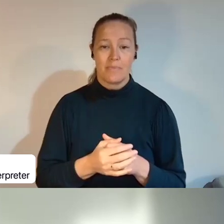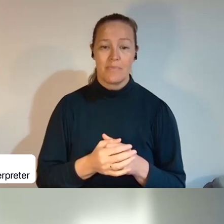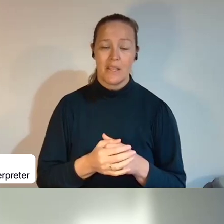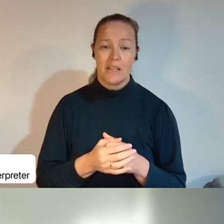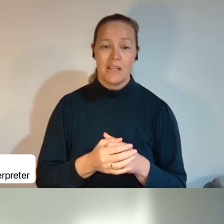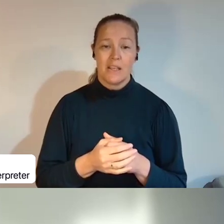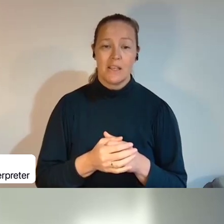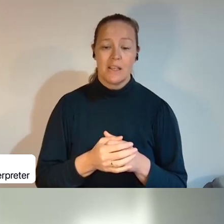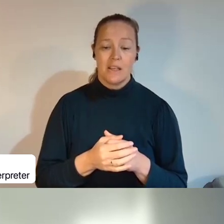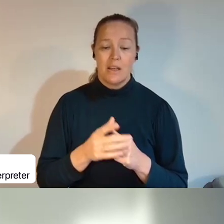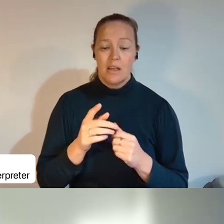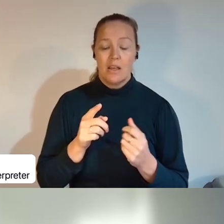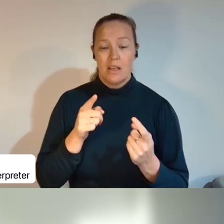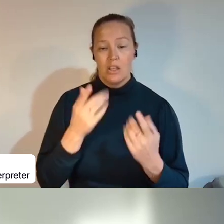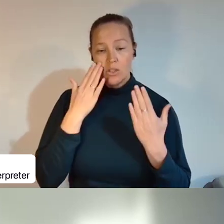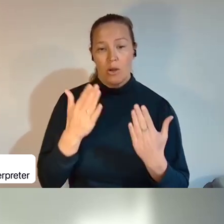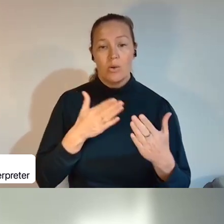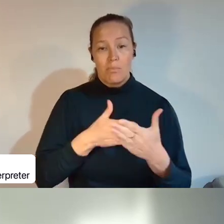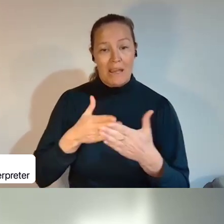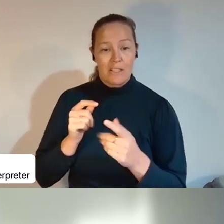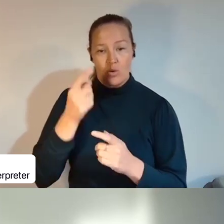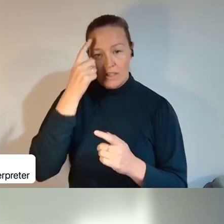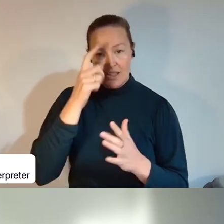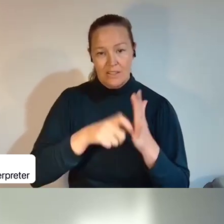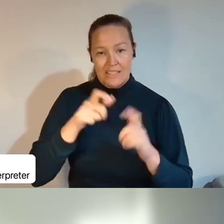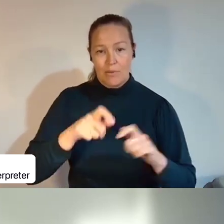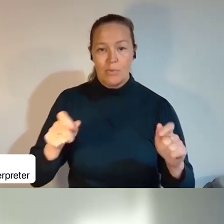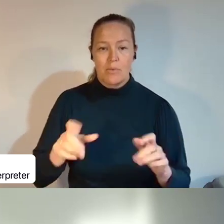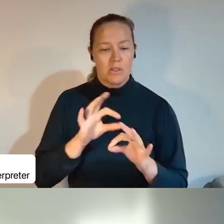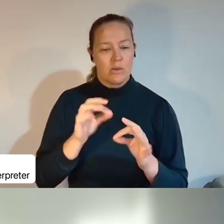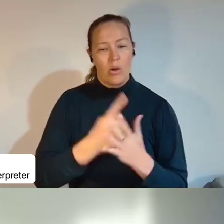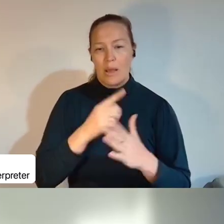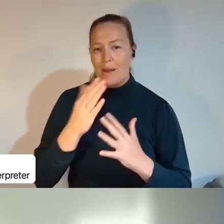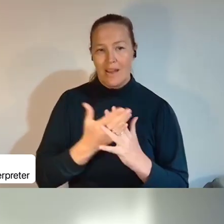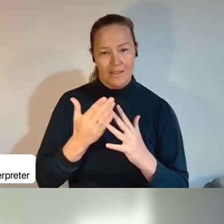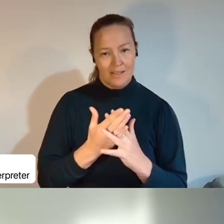facing people with intellectual disability are not just about access, they are also about attitudes